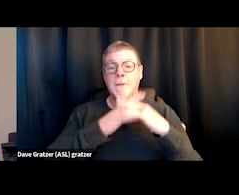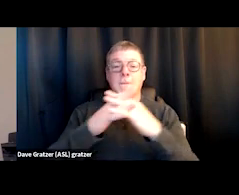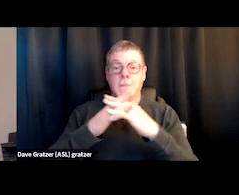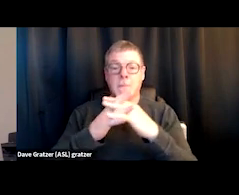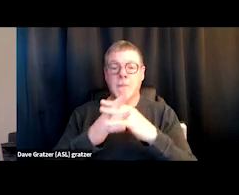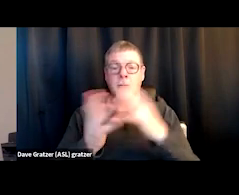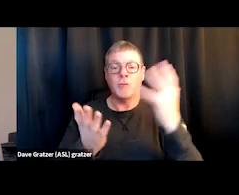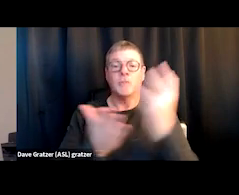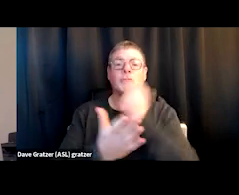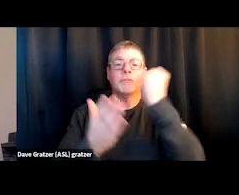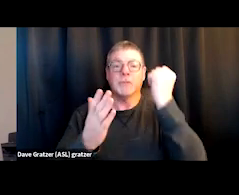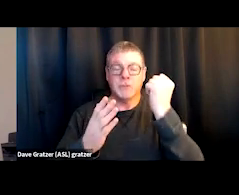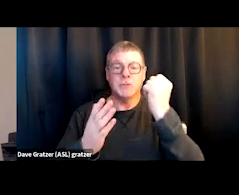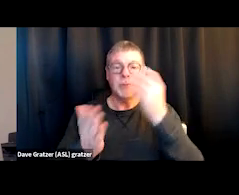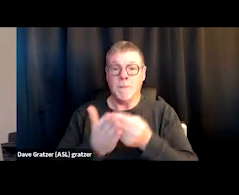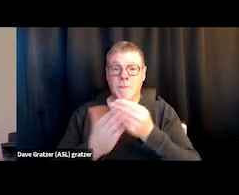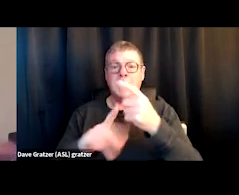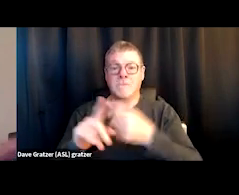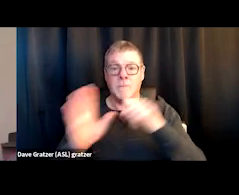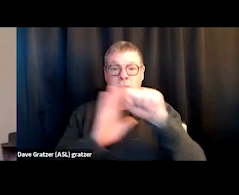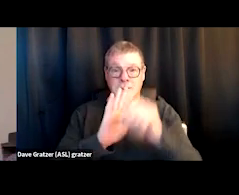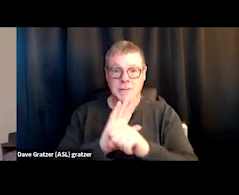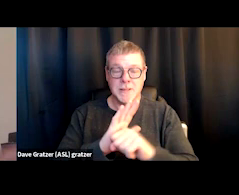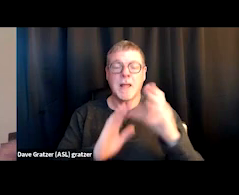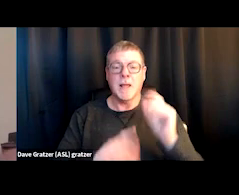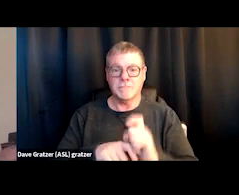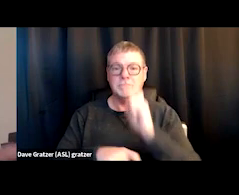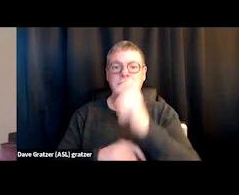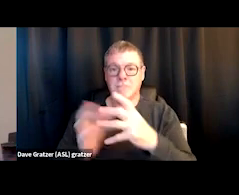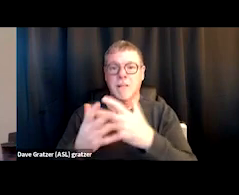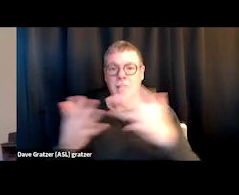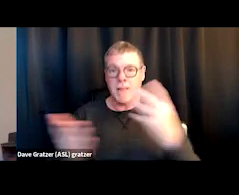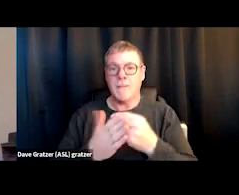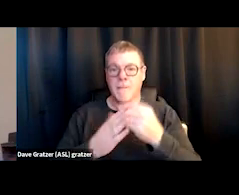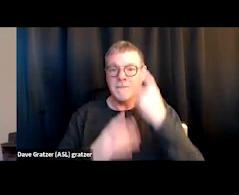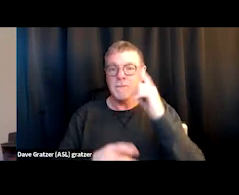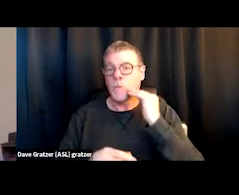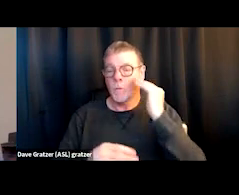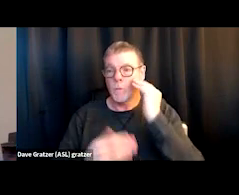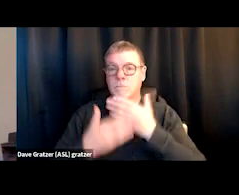that came through the state, and the state has designated a lot of those dollars for homeless response.